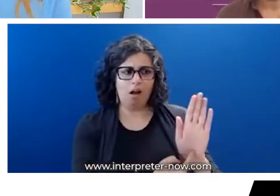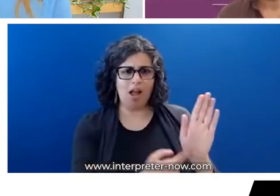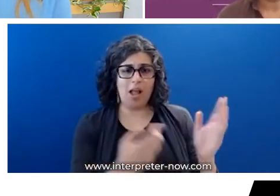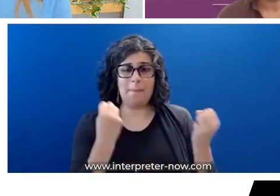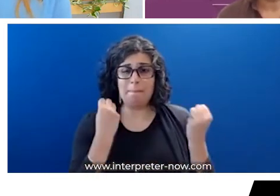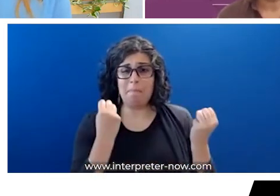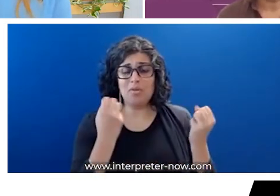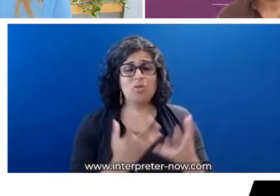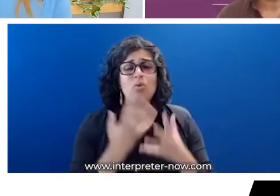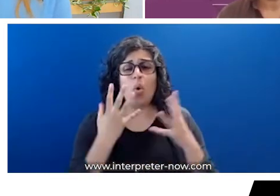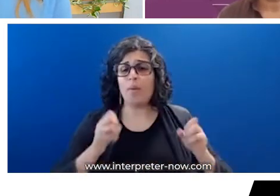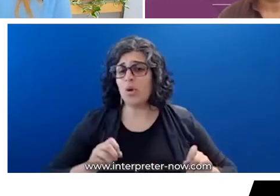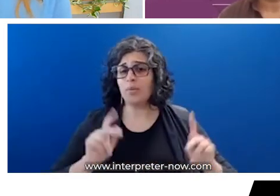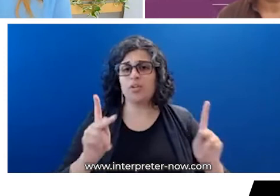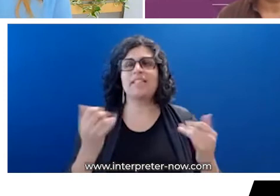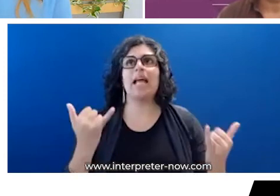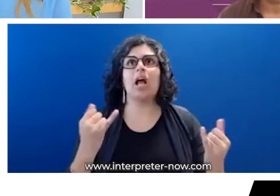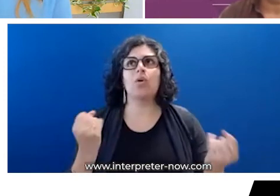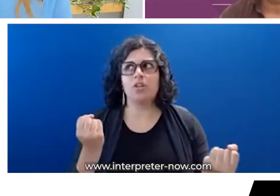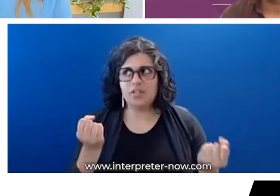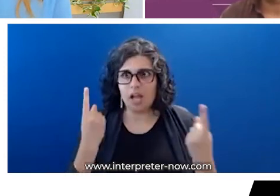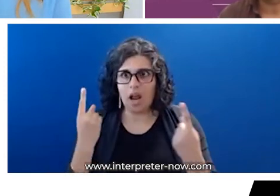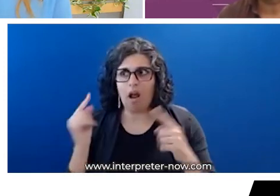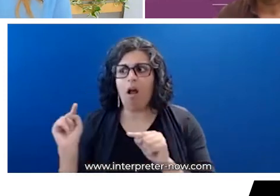are exposed to all of these areas where you're challenged.